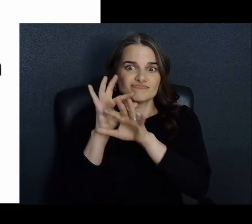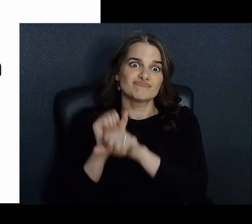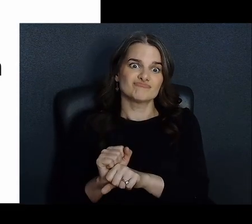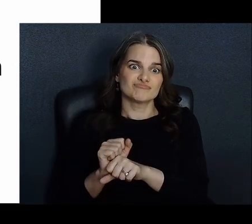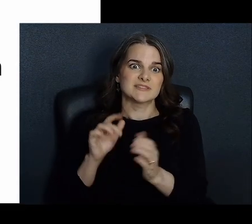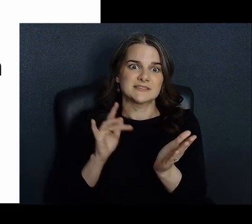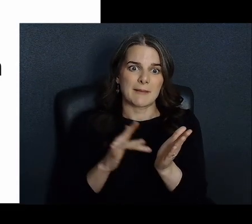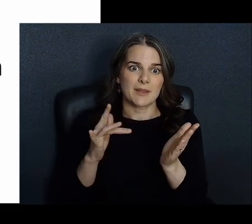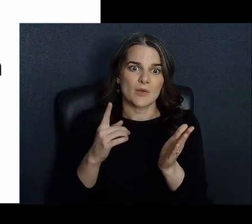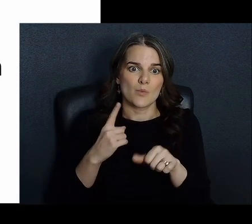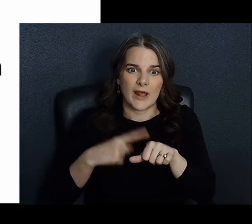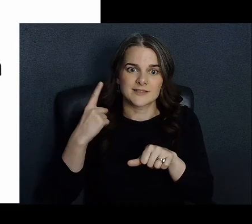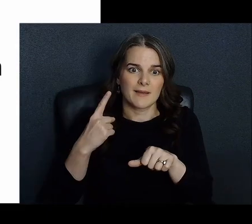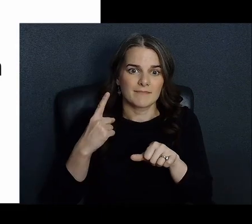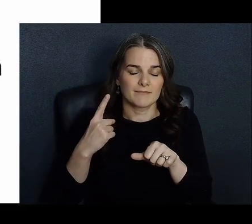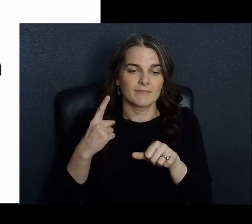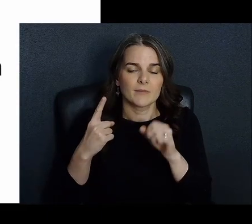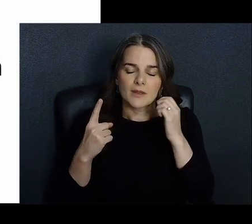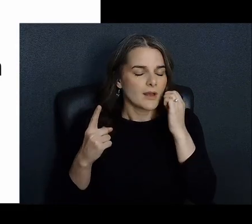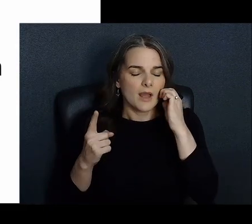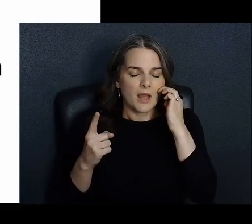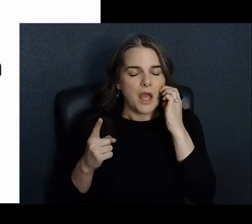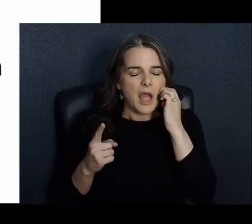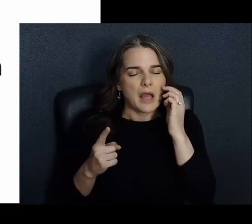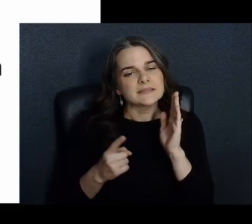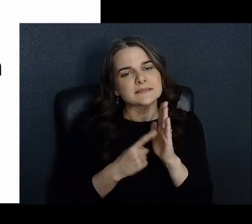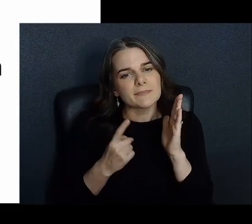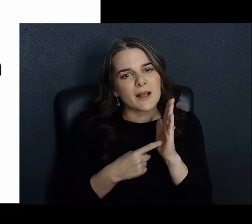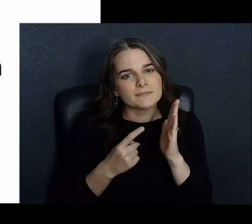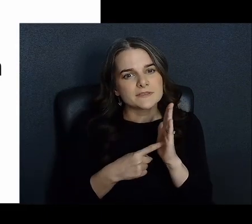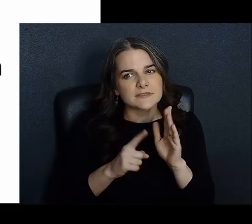would see under your finger. It's involving different gesture commands.